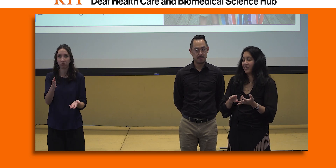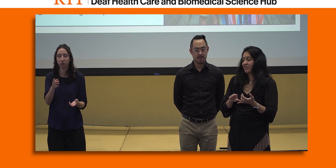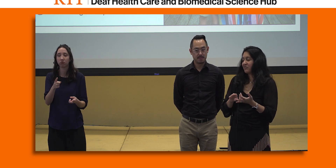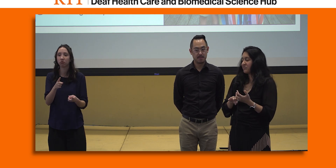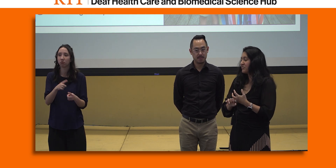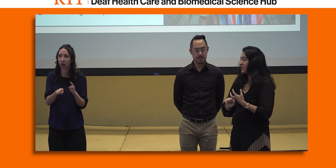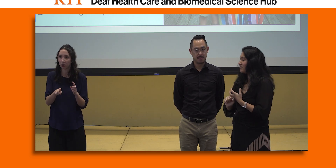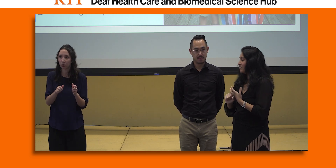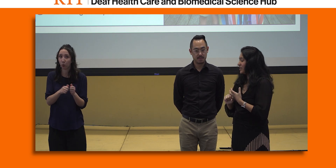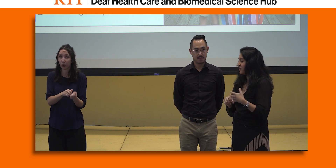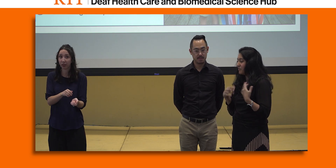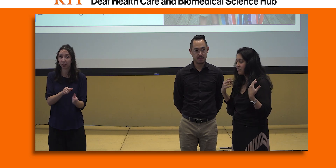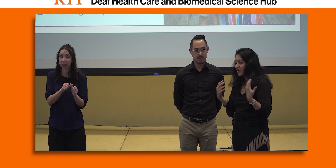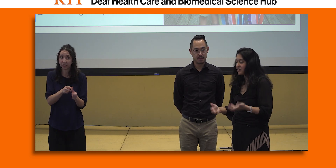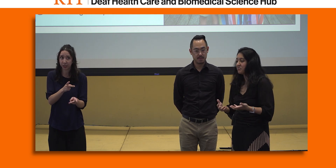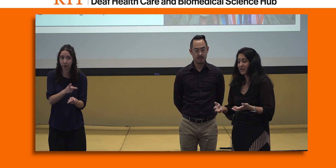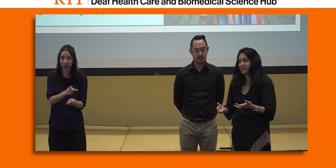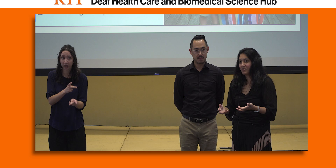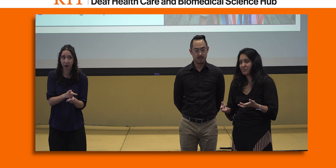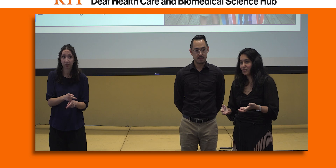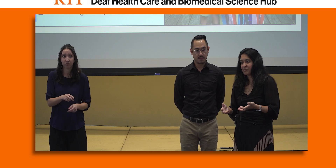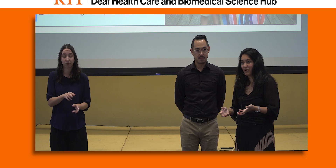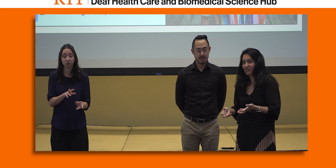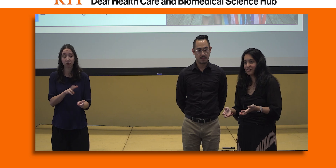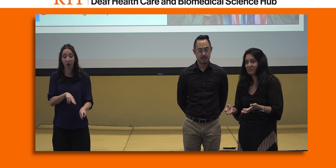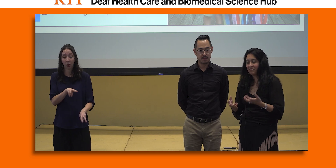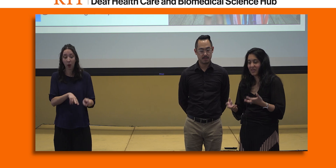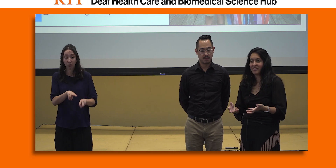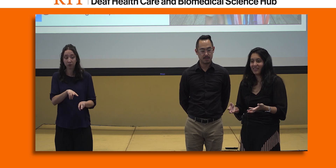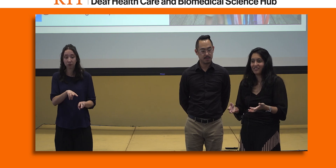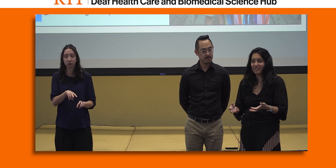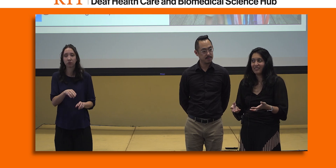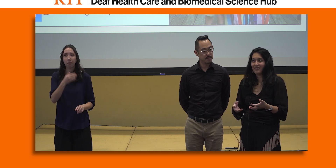with much better immunosuppression medications,